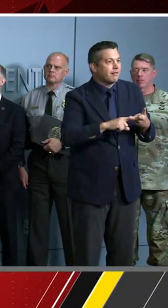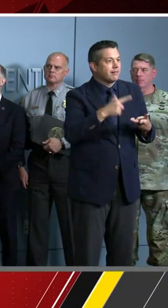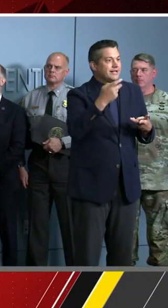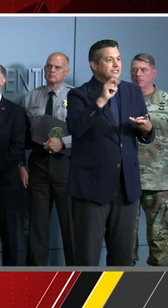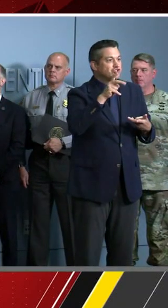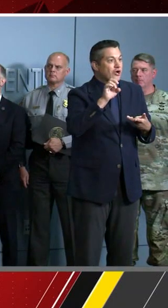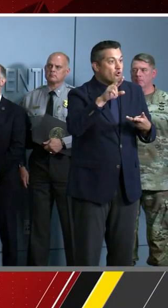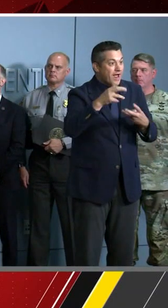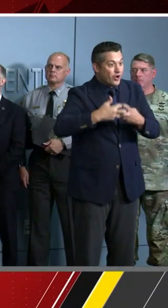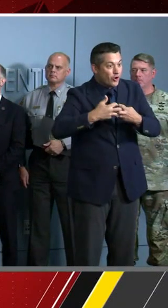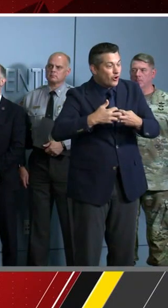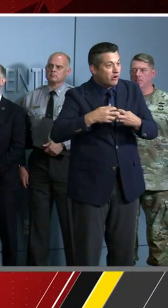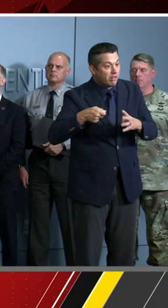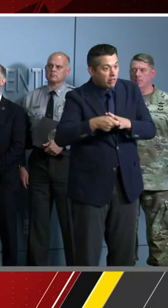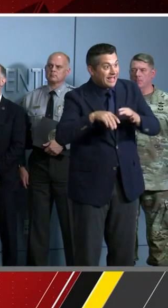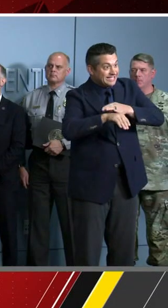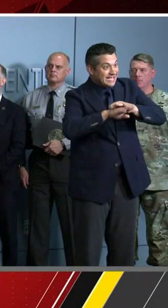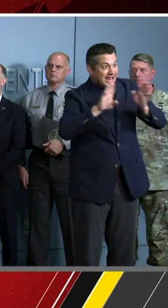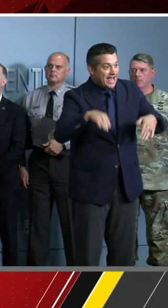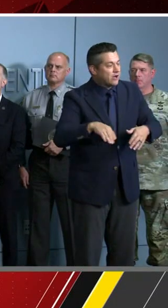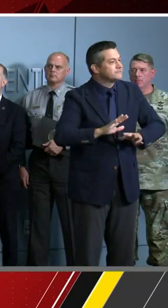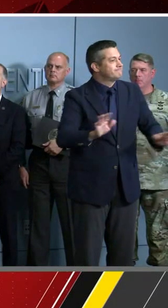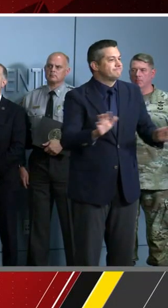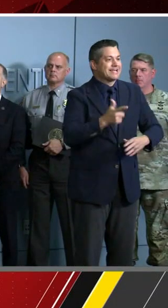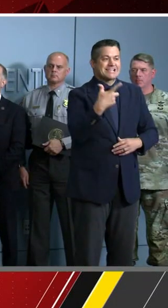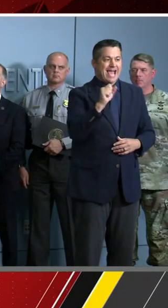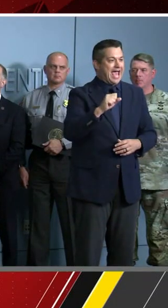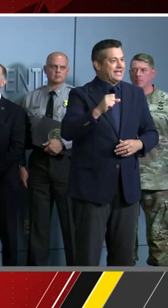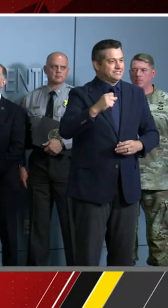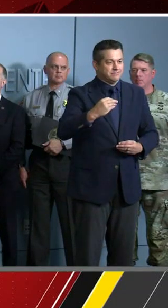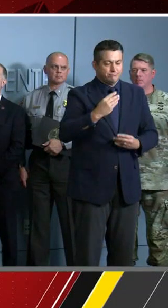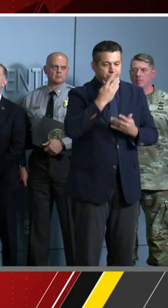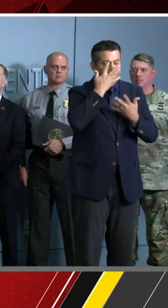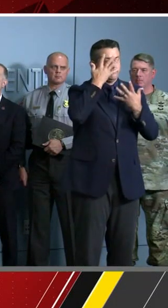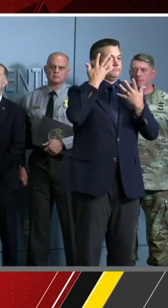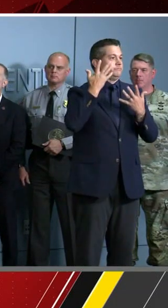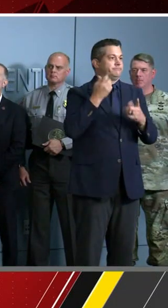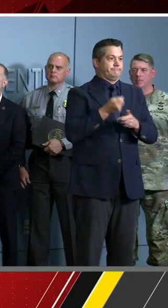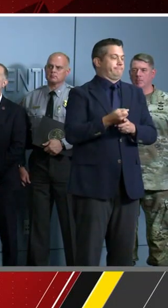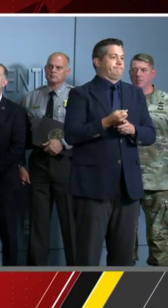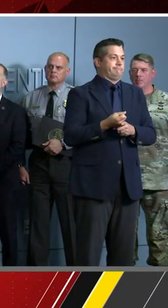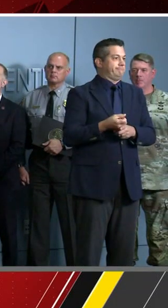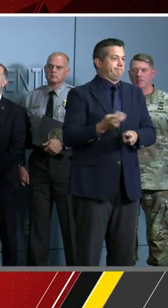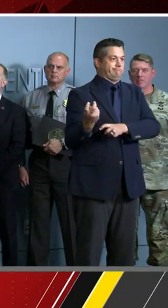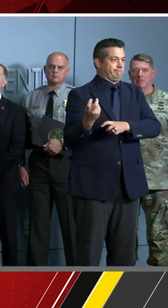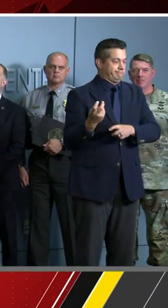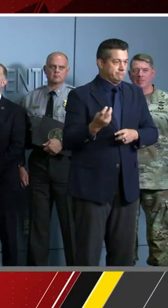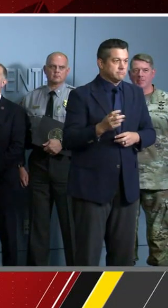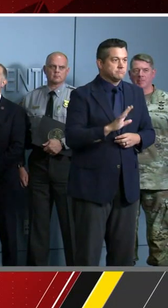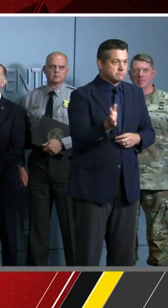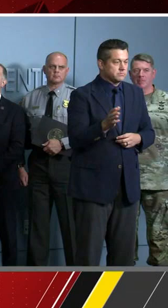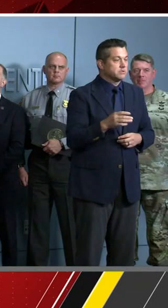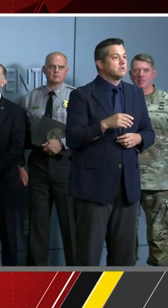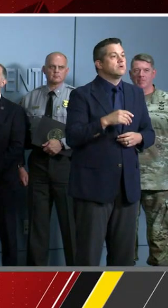grills create deadly carbon monoxide fumes. As always and as the governor mentioned. Ready NC